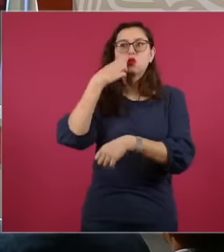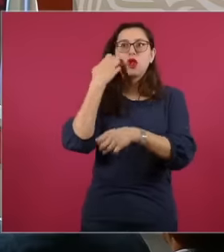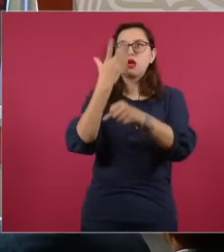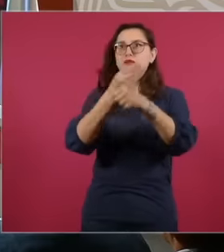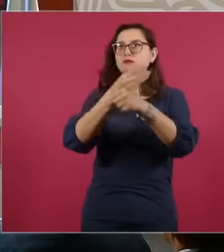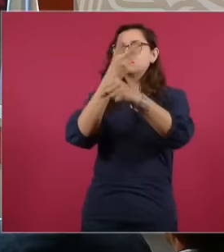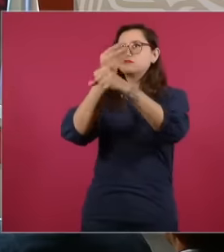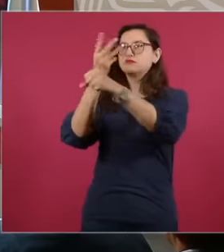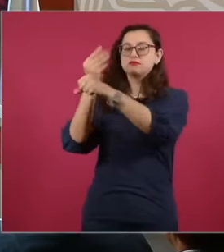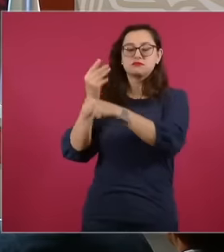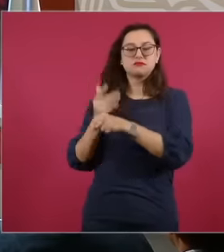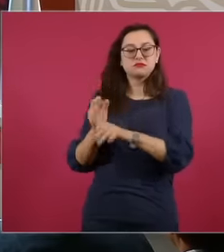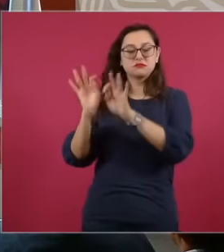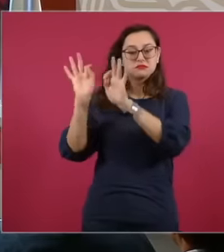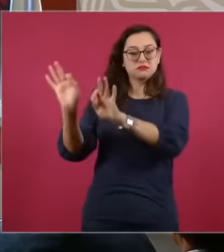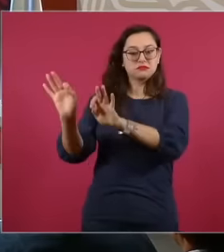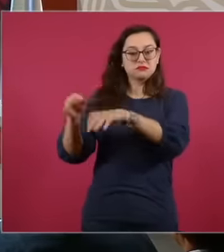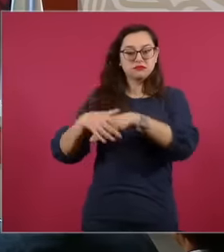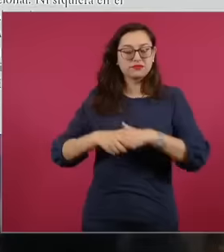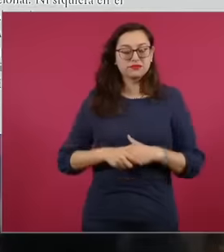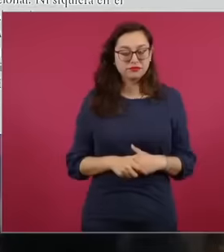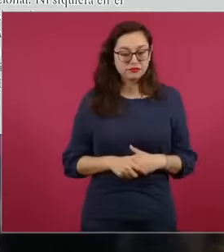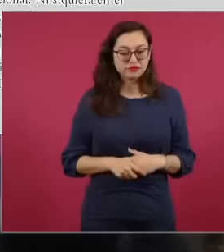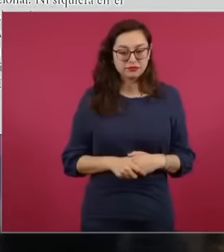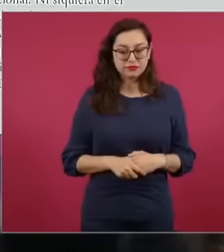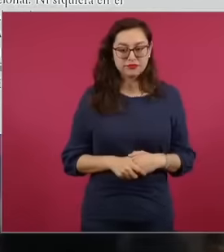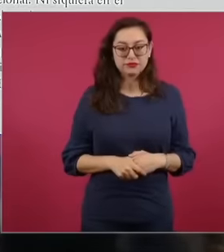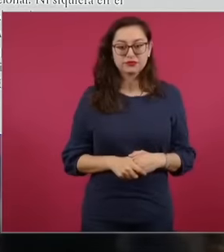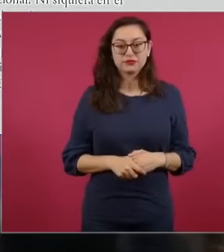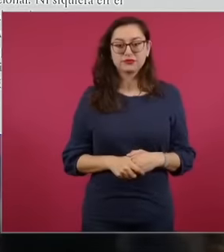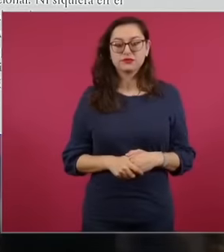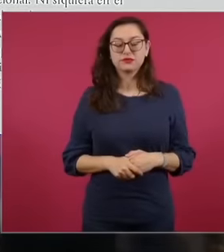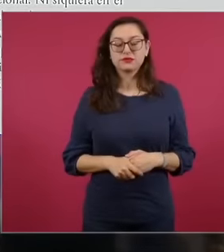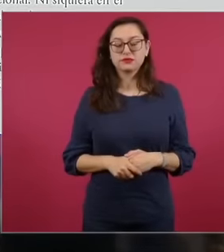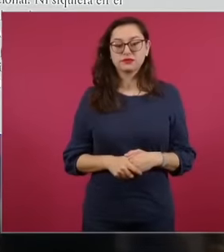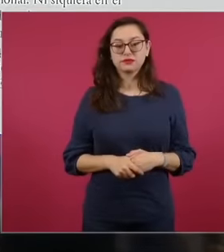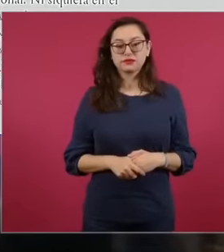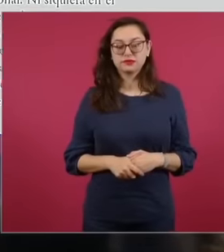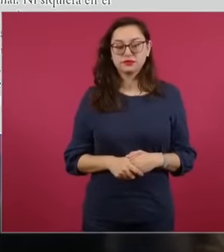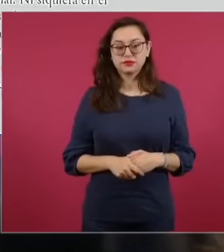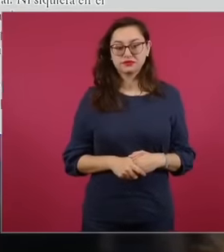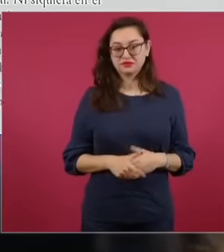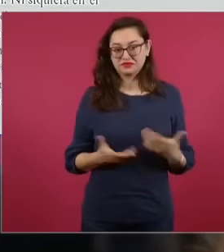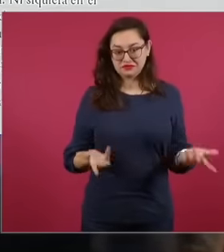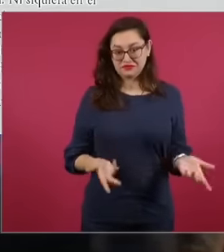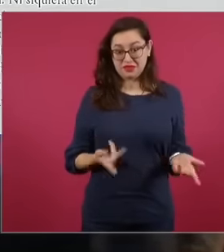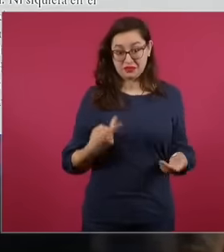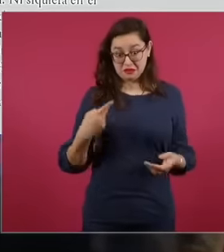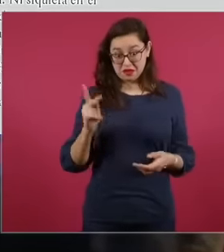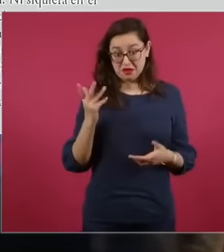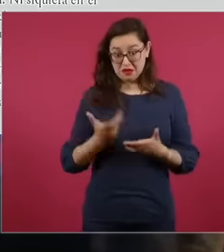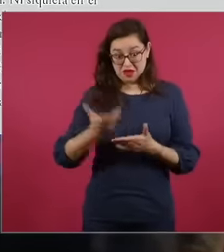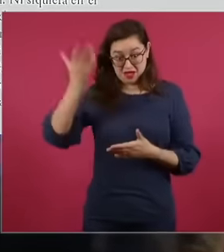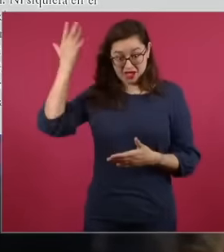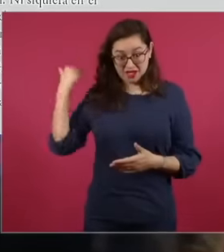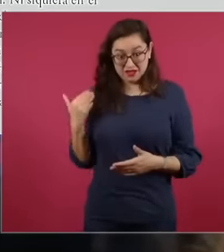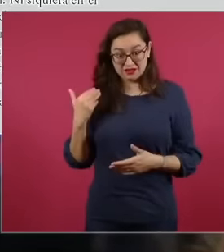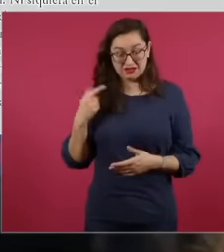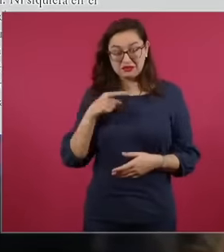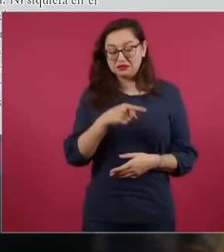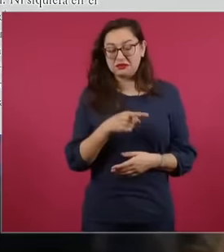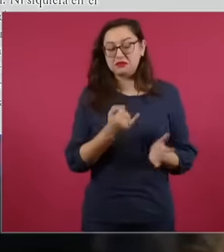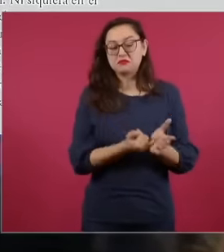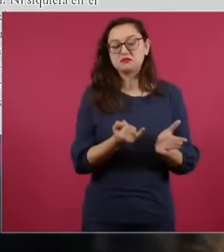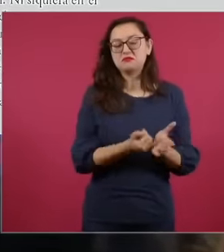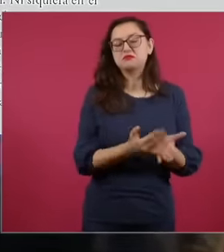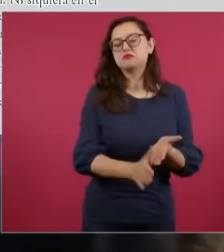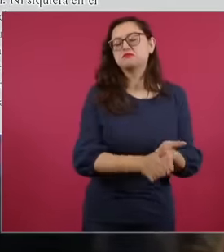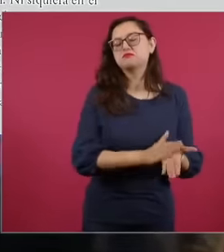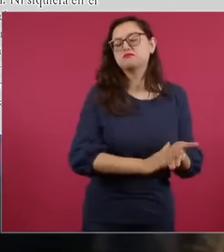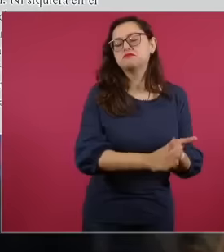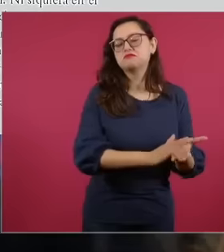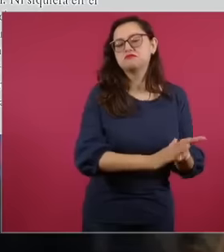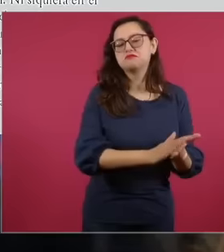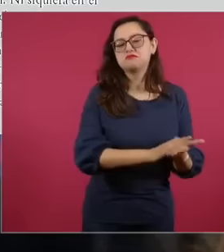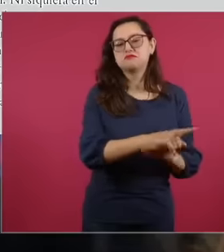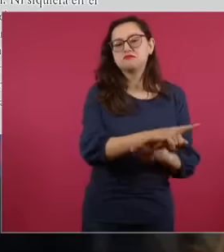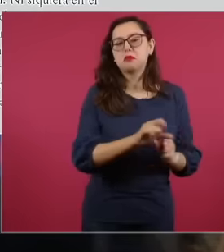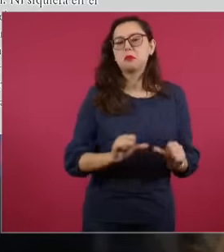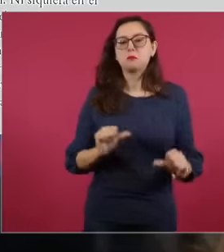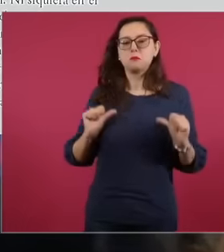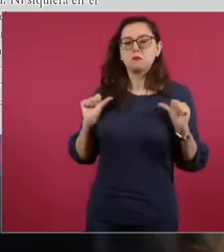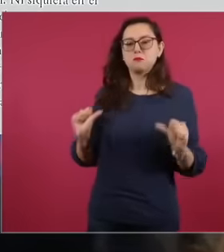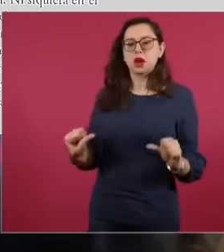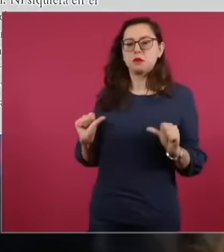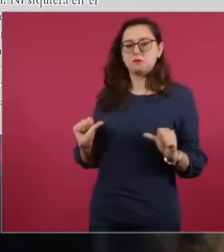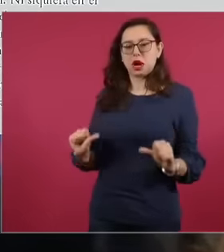to public schools, this was not included due to these modifications to the